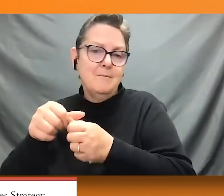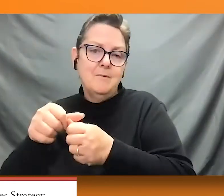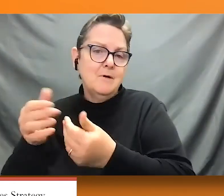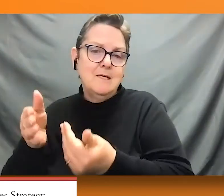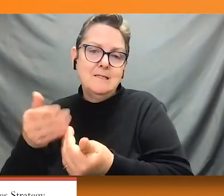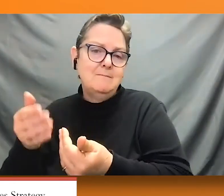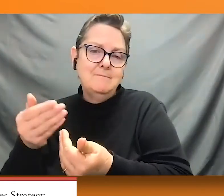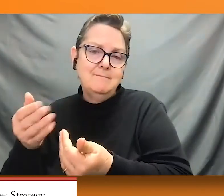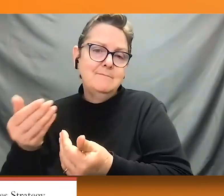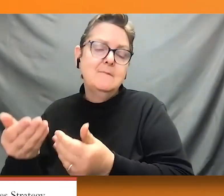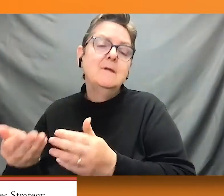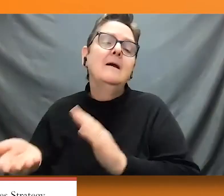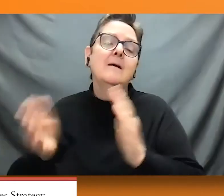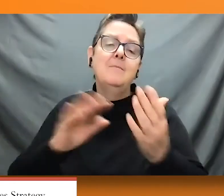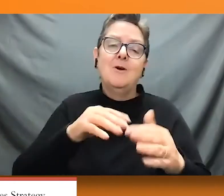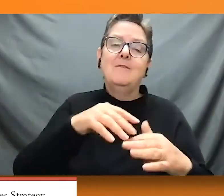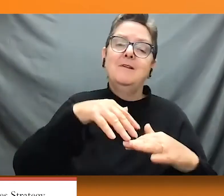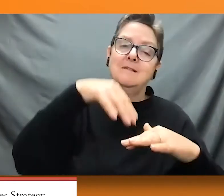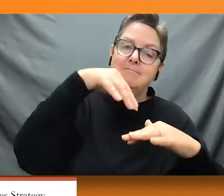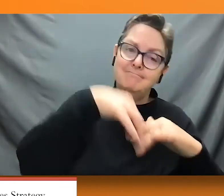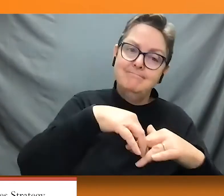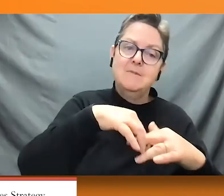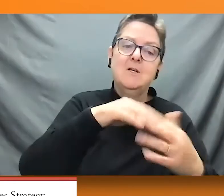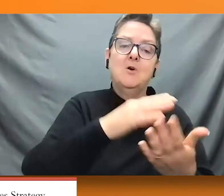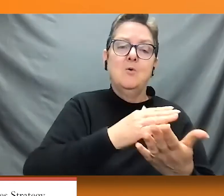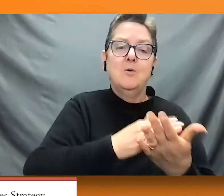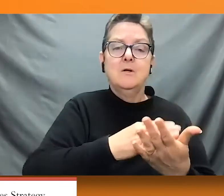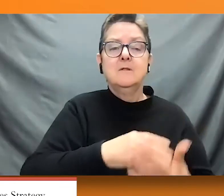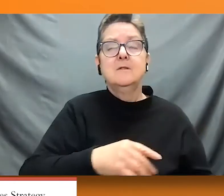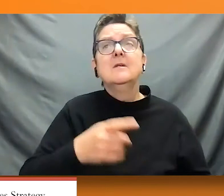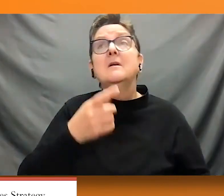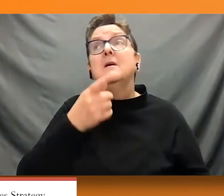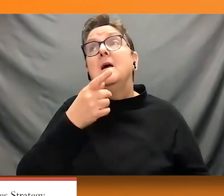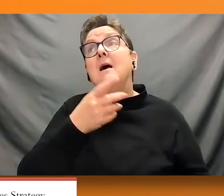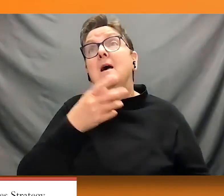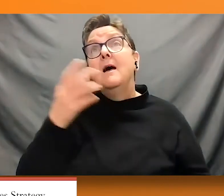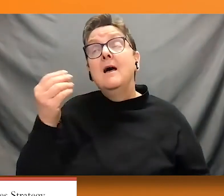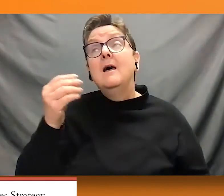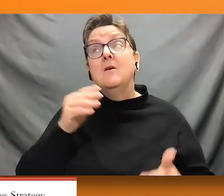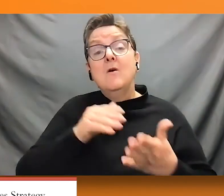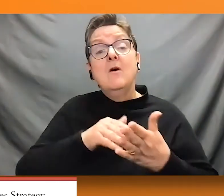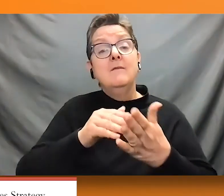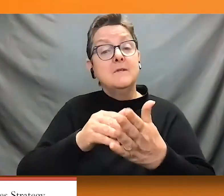We also know that we-- it's very, very common that we teach a strategy and that our students